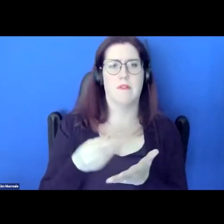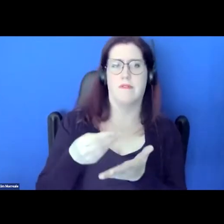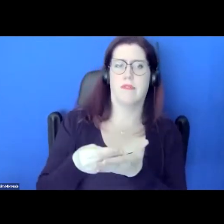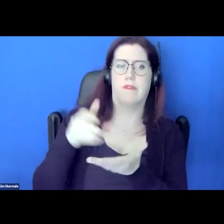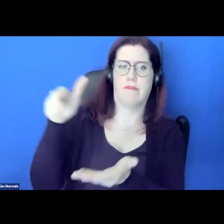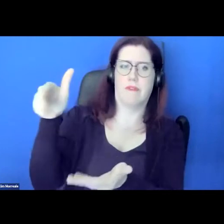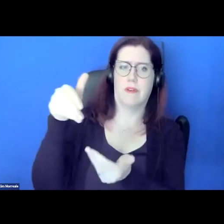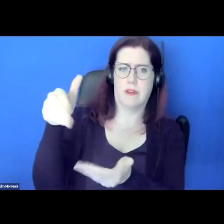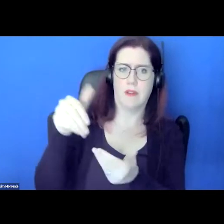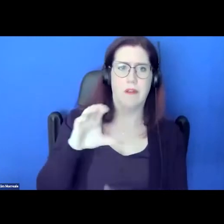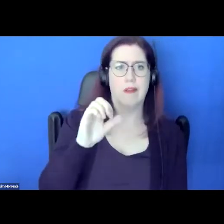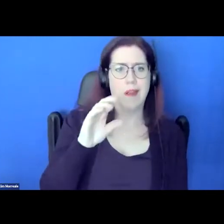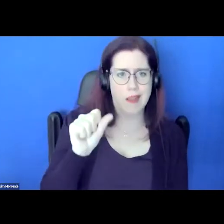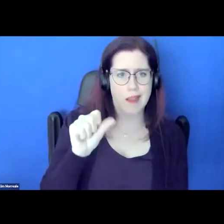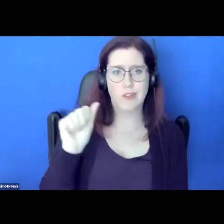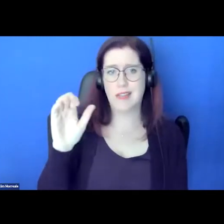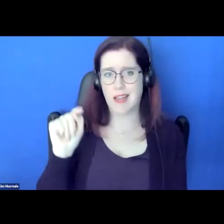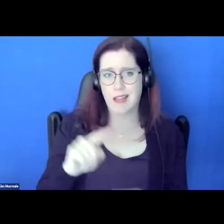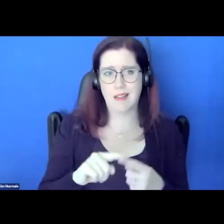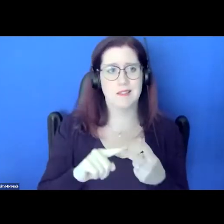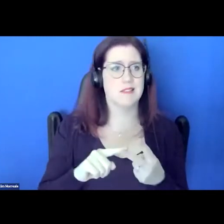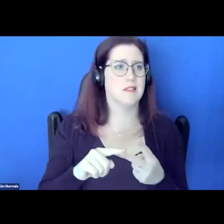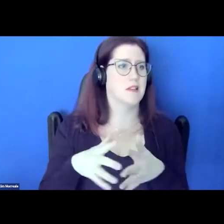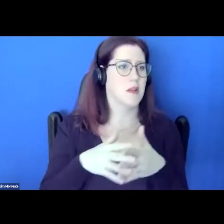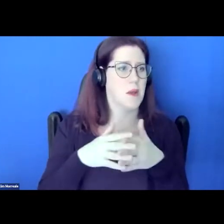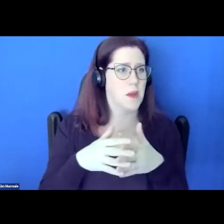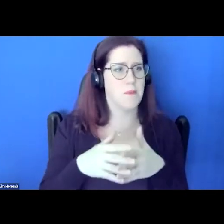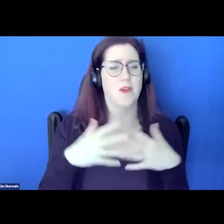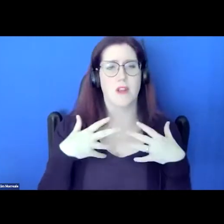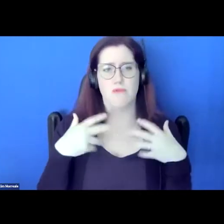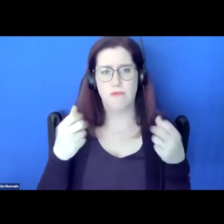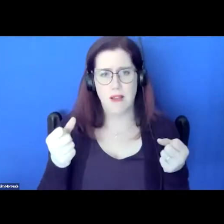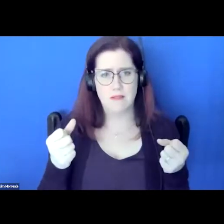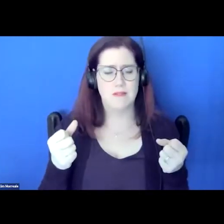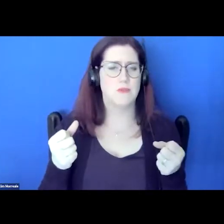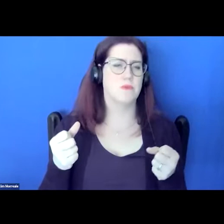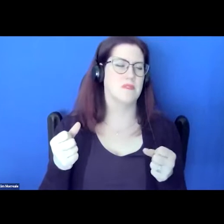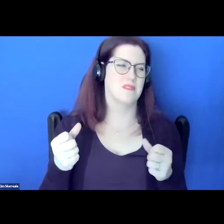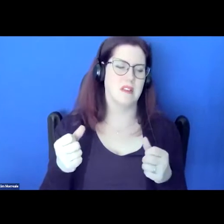CARES Act funding, American Rescue Plan funding. It's really increased the collaboration